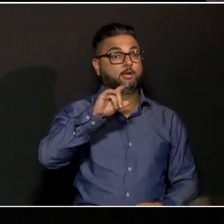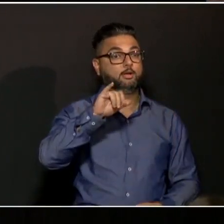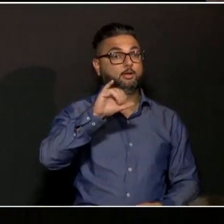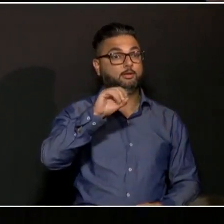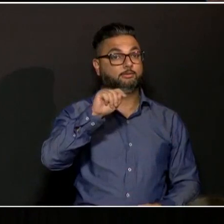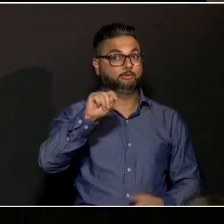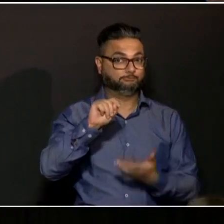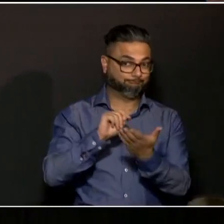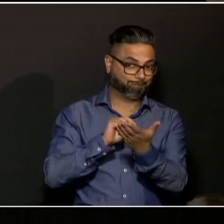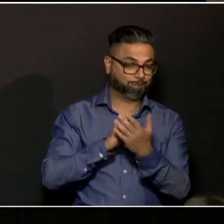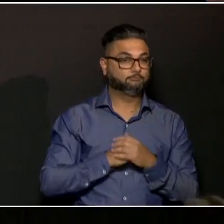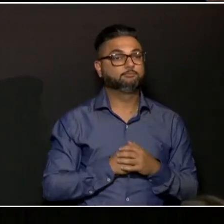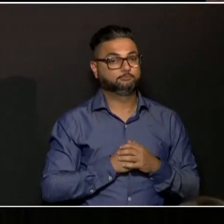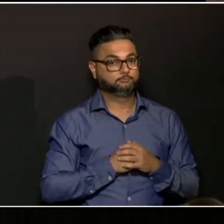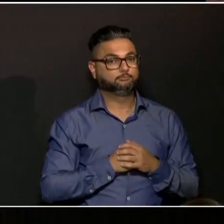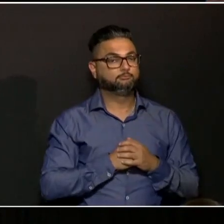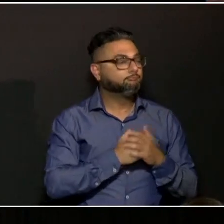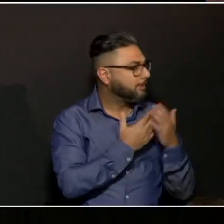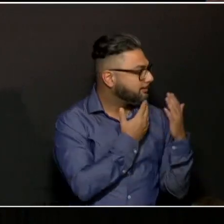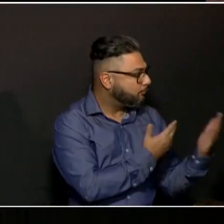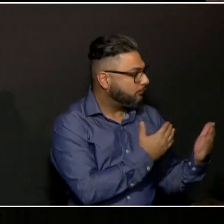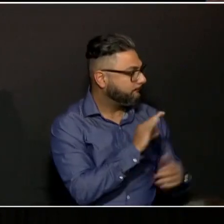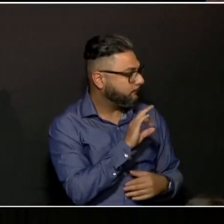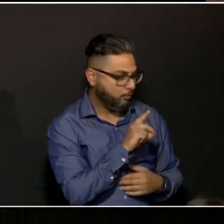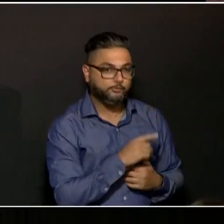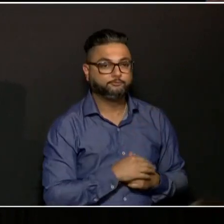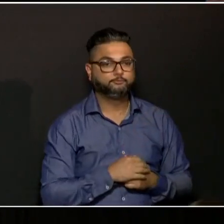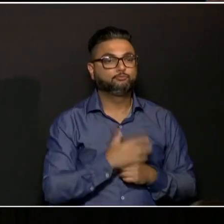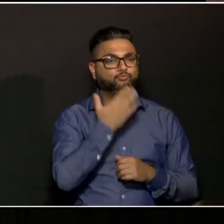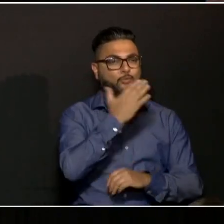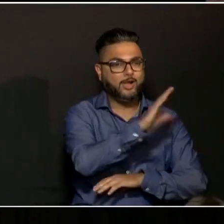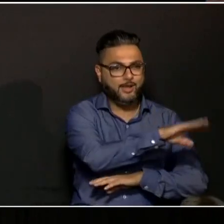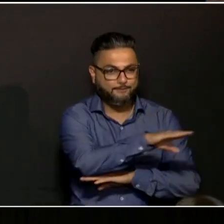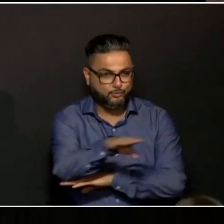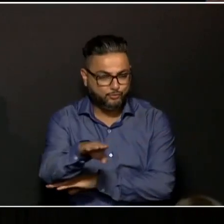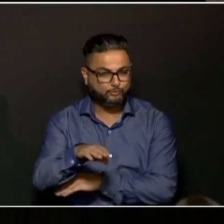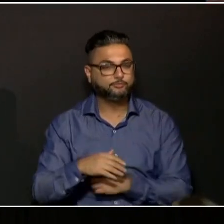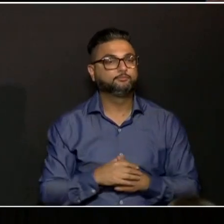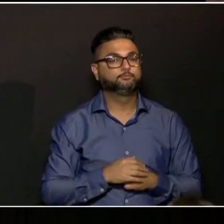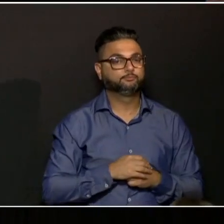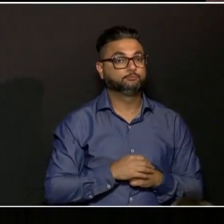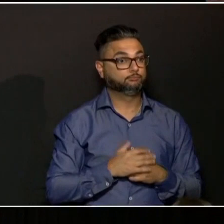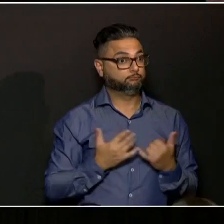Thank you Premier and good afternoon. There is no doubt